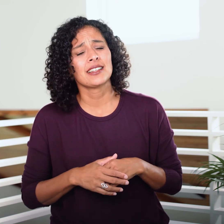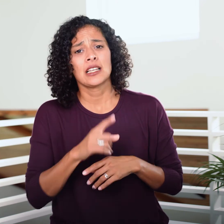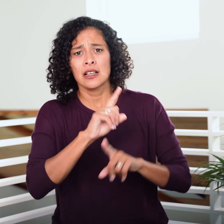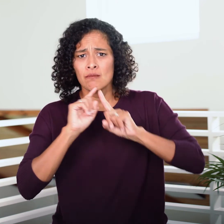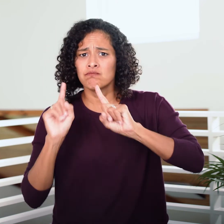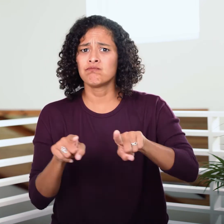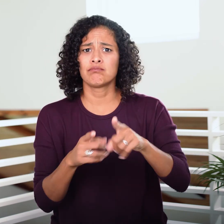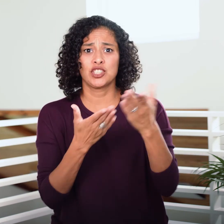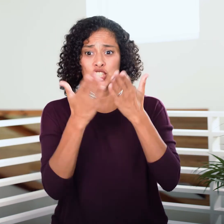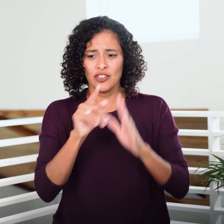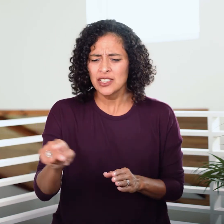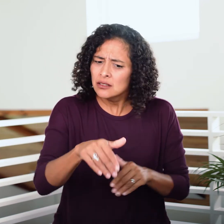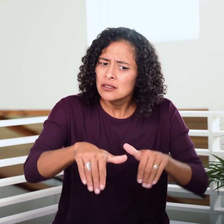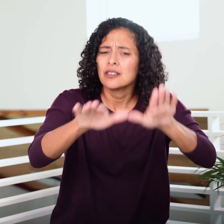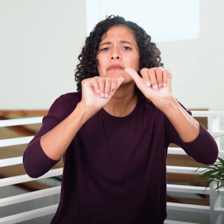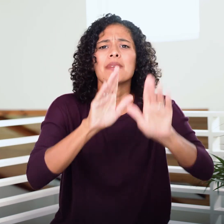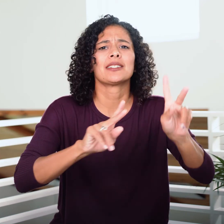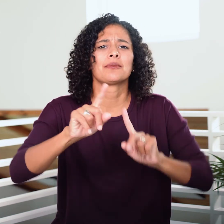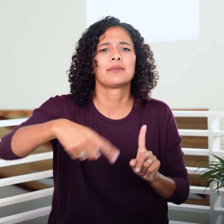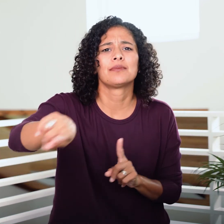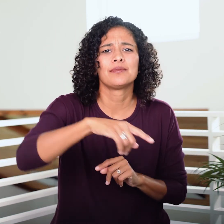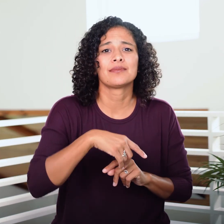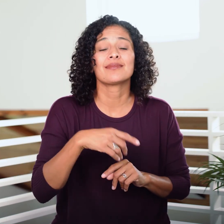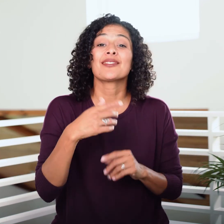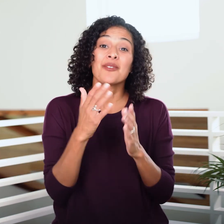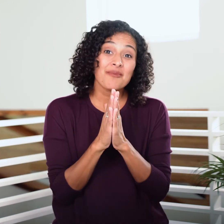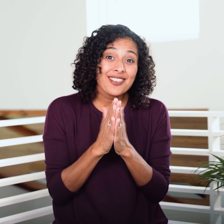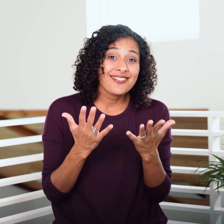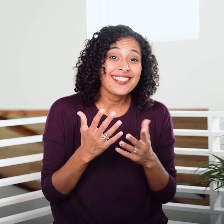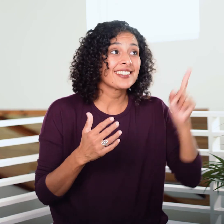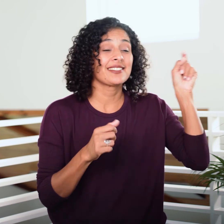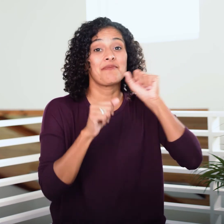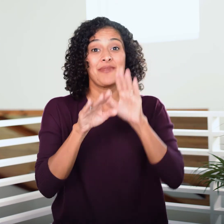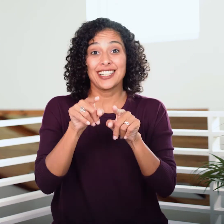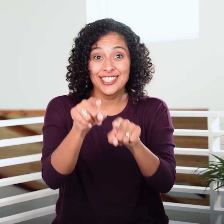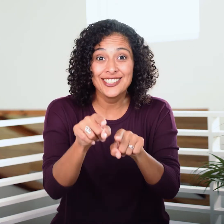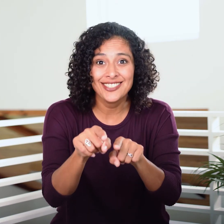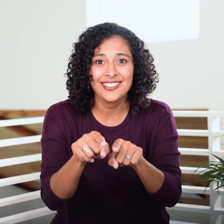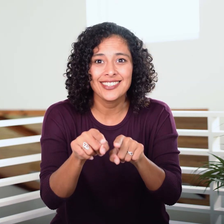He actually commands His servants to bless His people. May this bless you too: